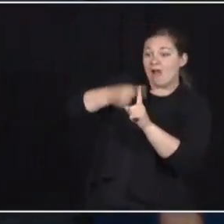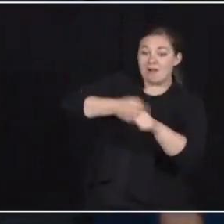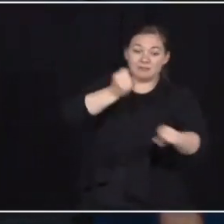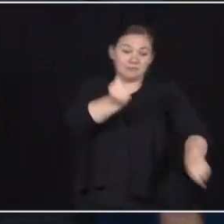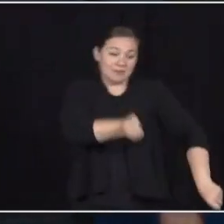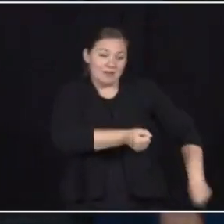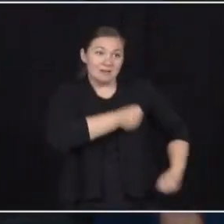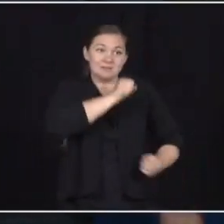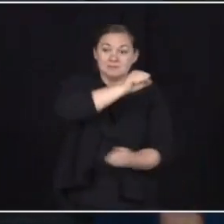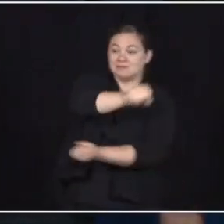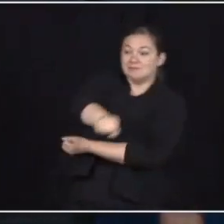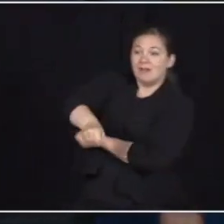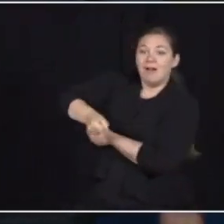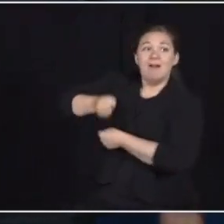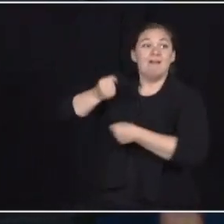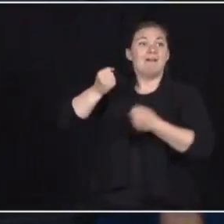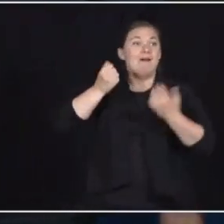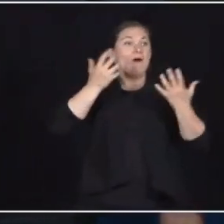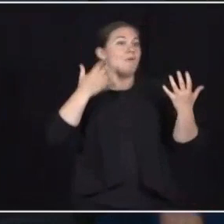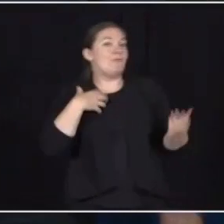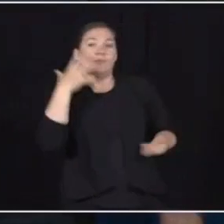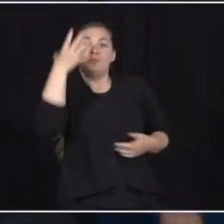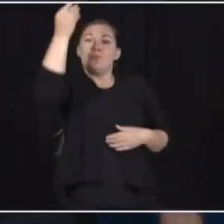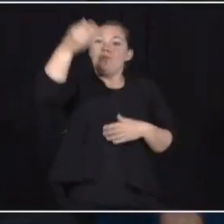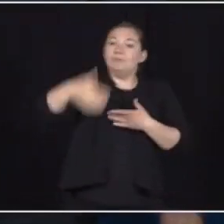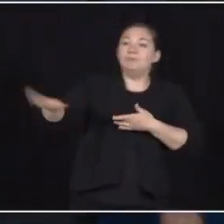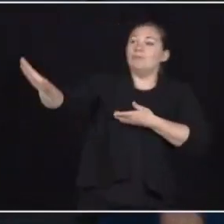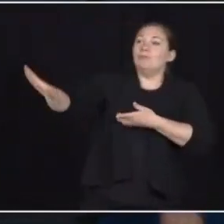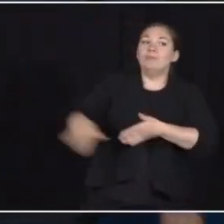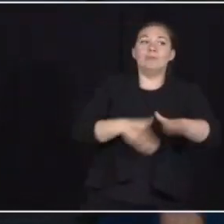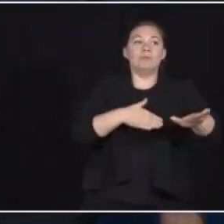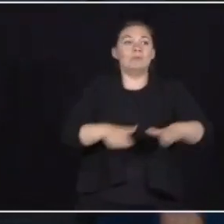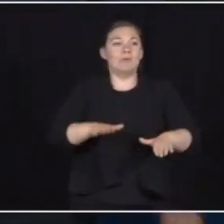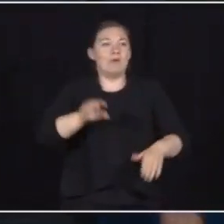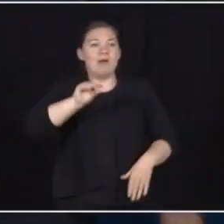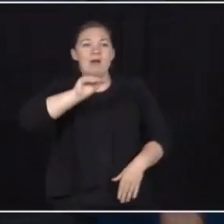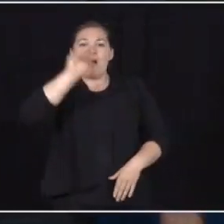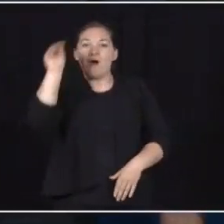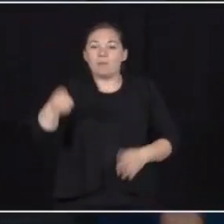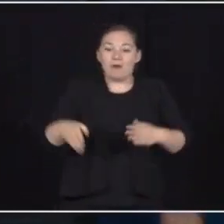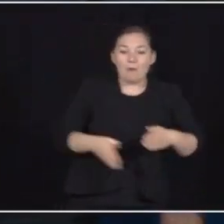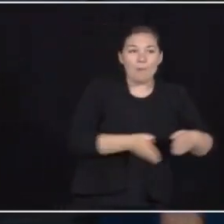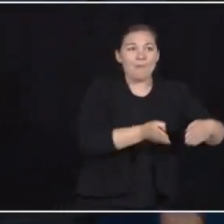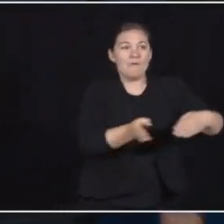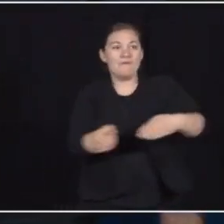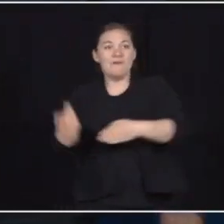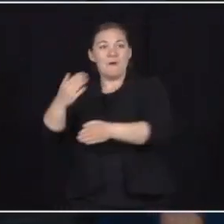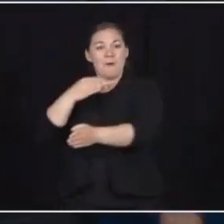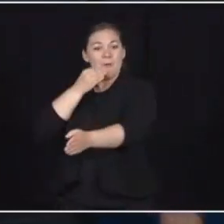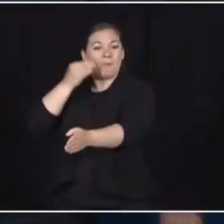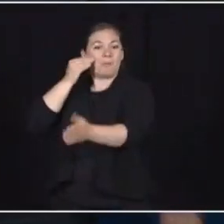behaviour stop and building back that confidence is going to be critical in each aspect of the ministries and sectors that I support.